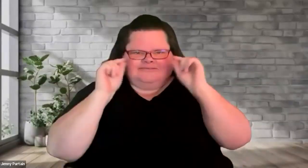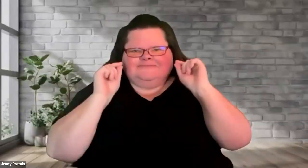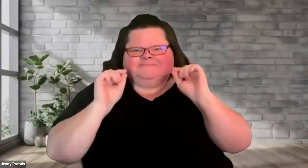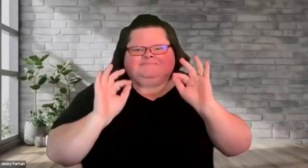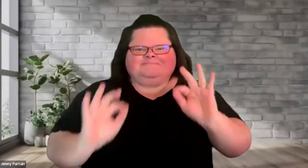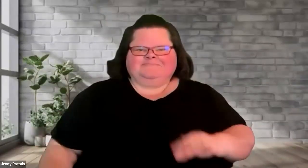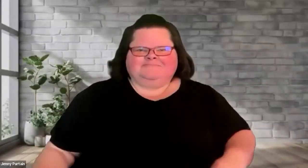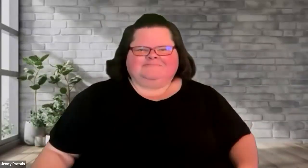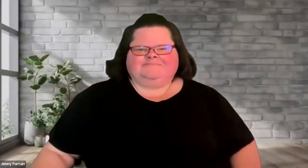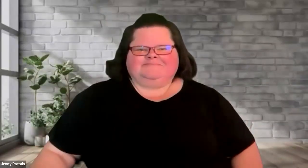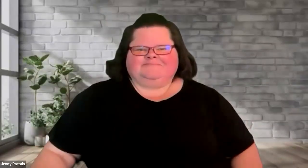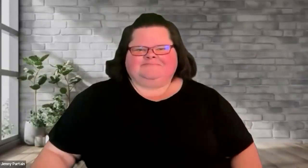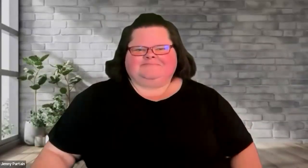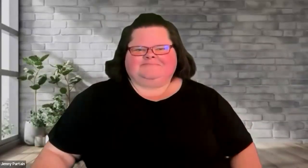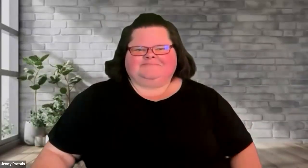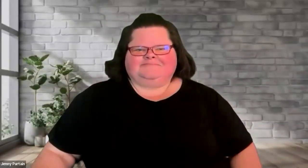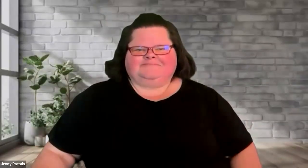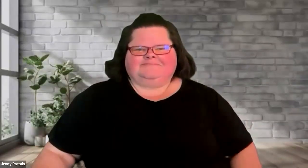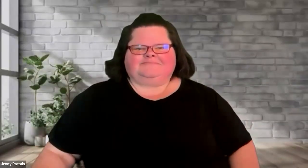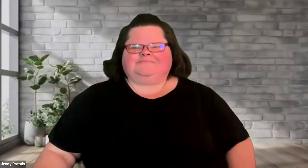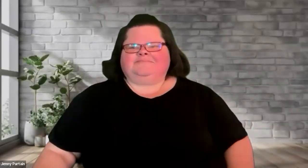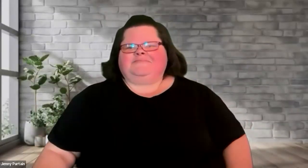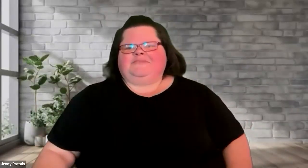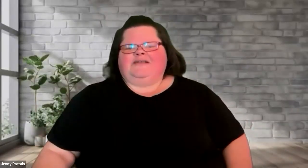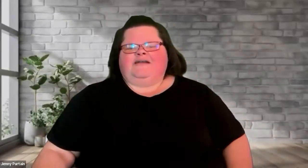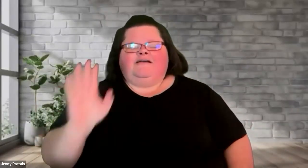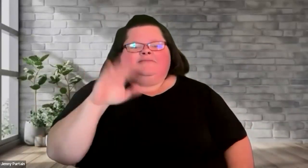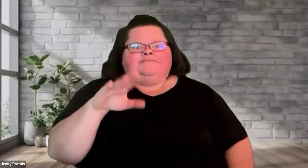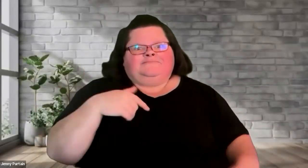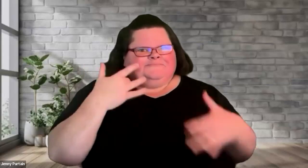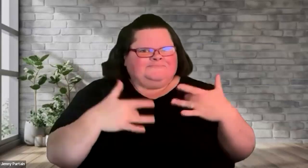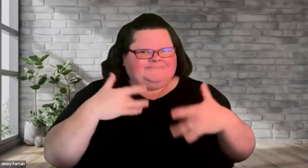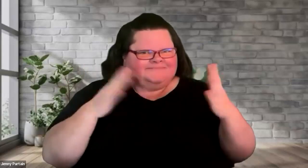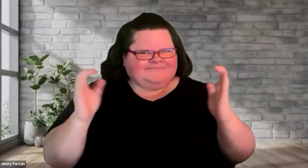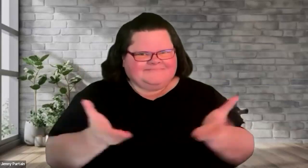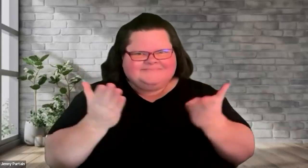There we go. Okay, so, uh... she did her physical description,